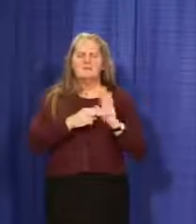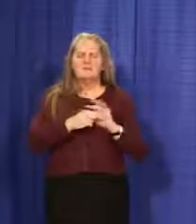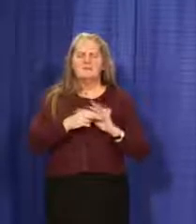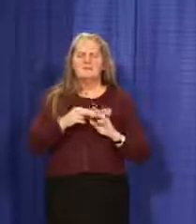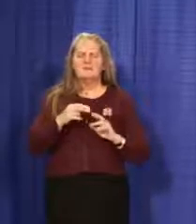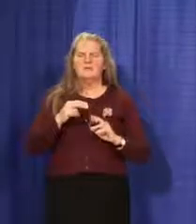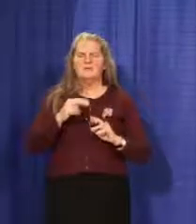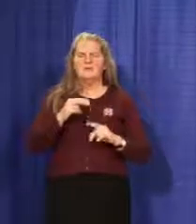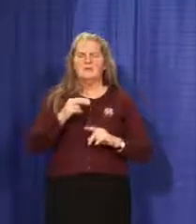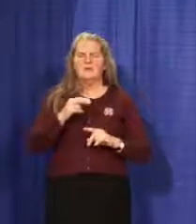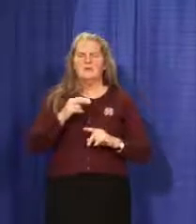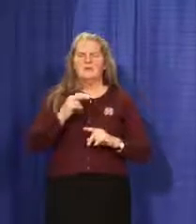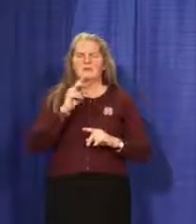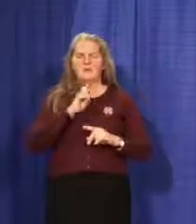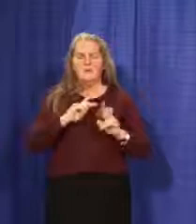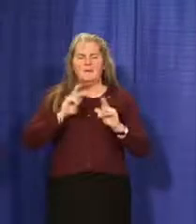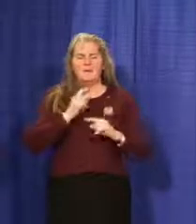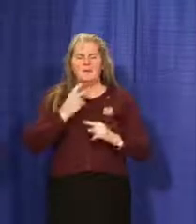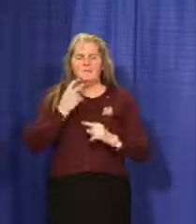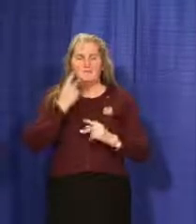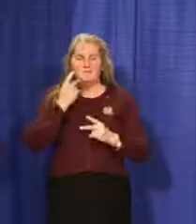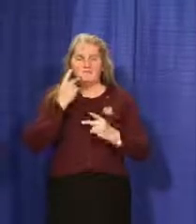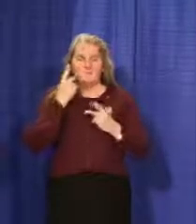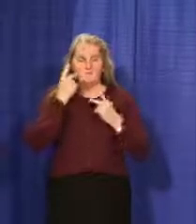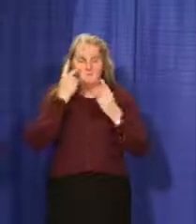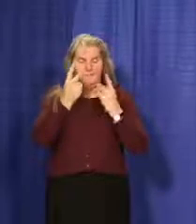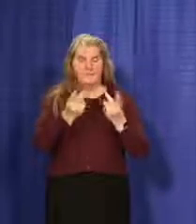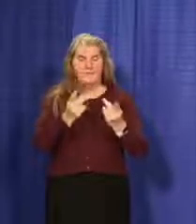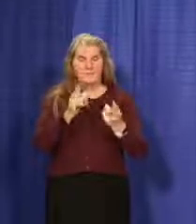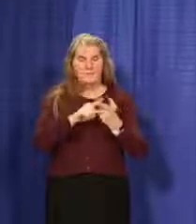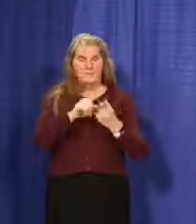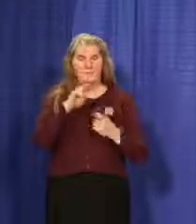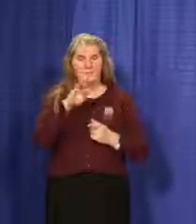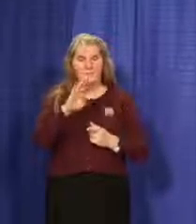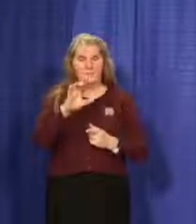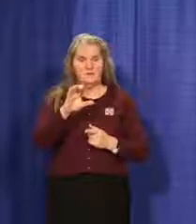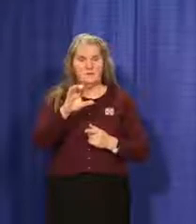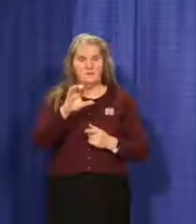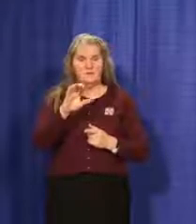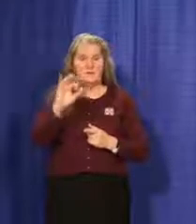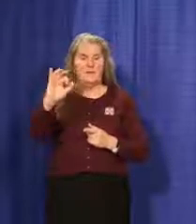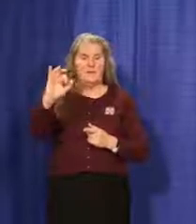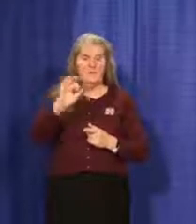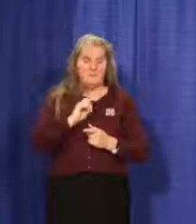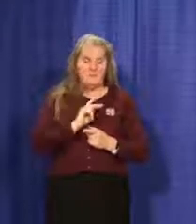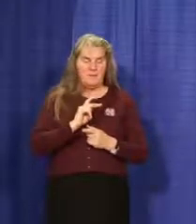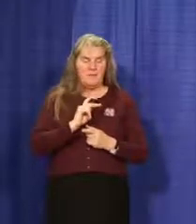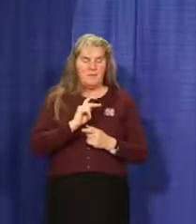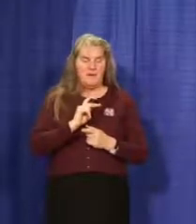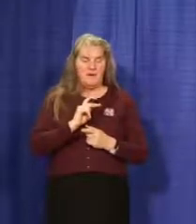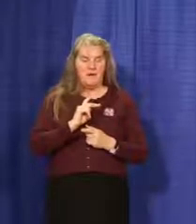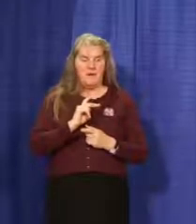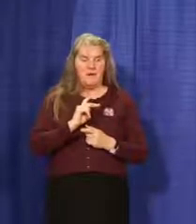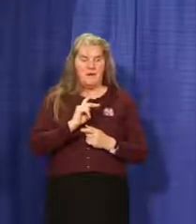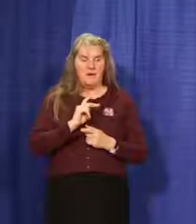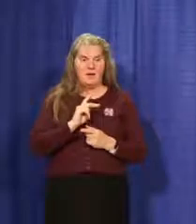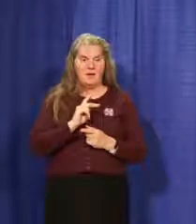people from BC should not do anything that anyone else who is